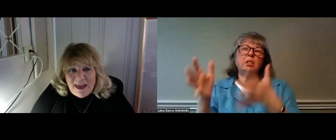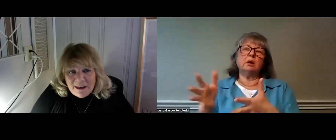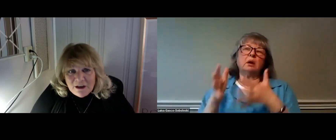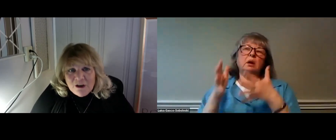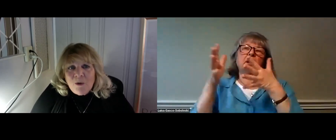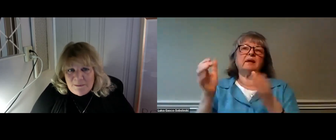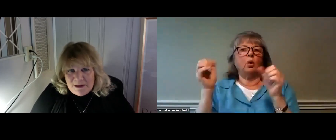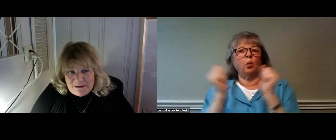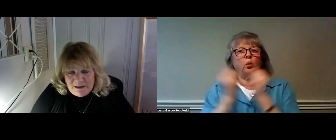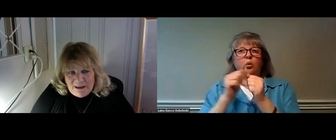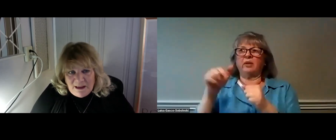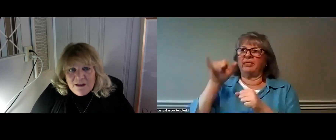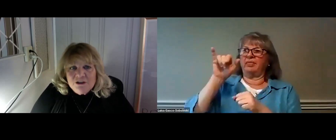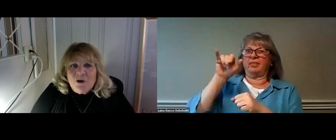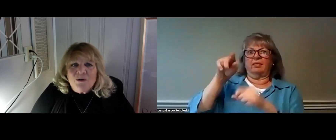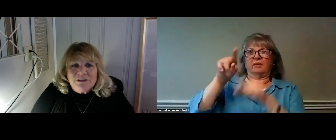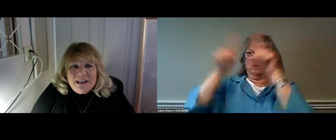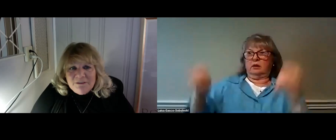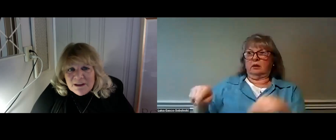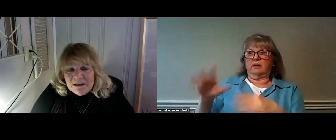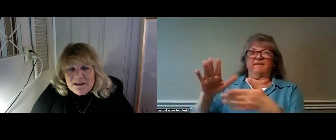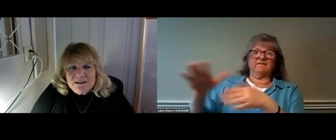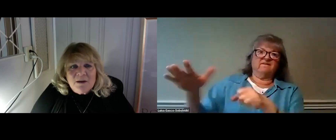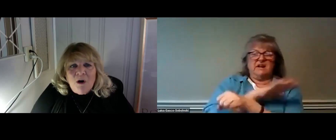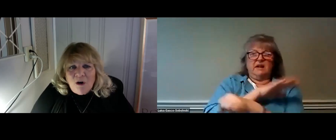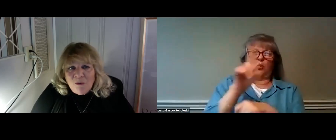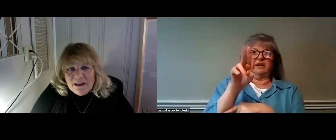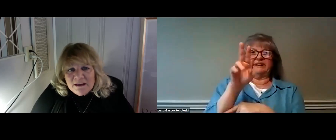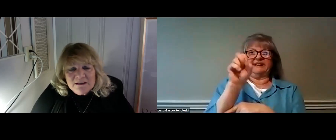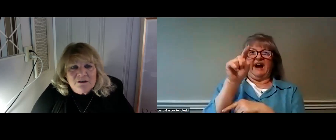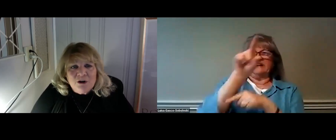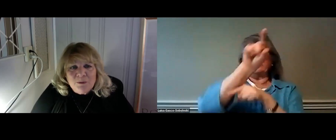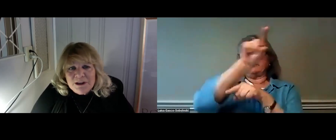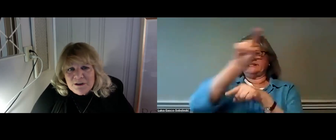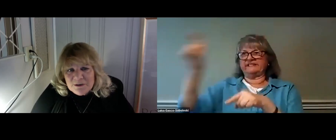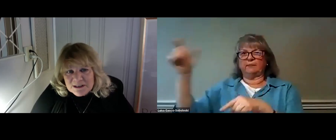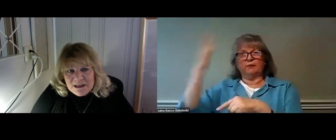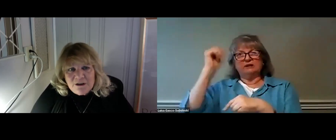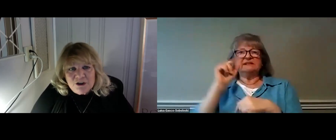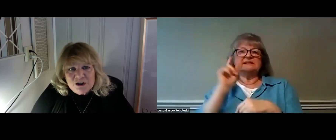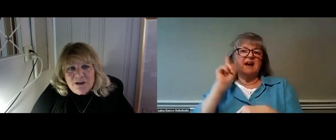equipment. Don't leave it in some hallway so nobody uses it or shoved